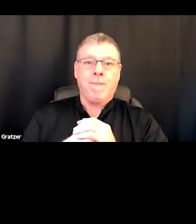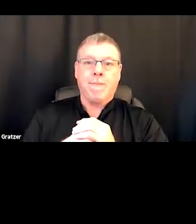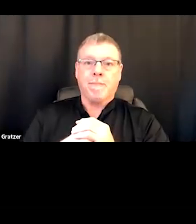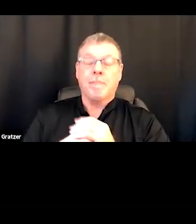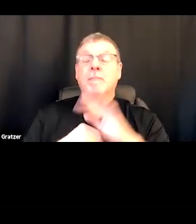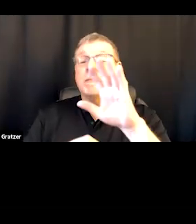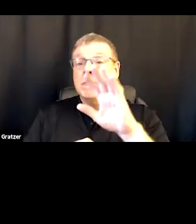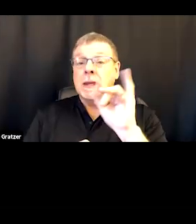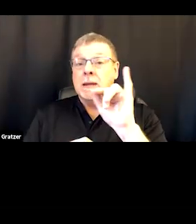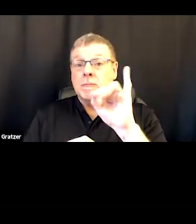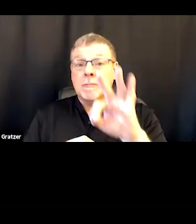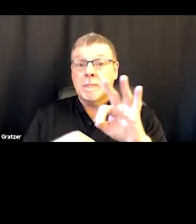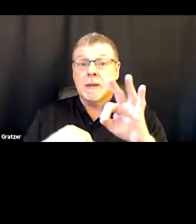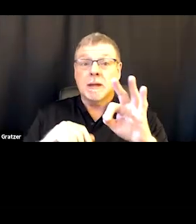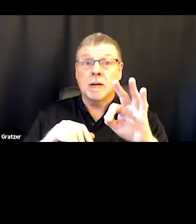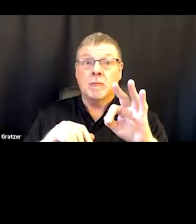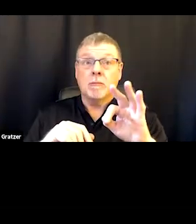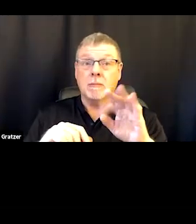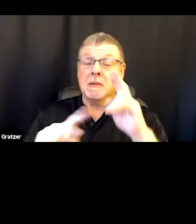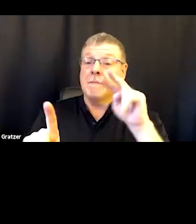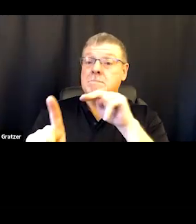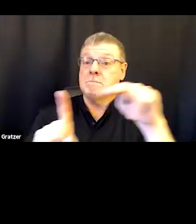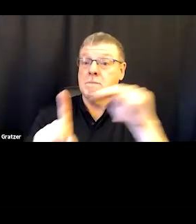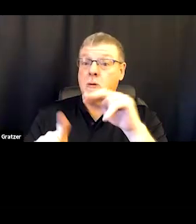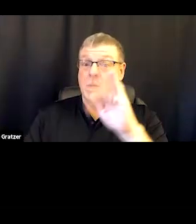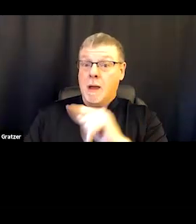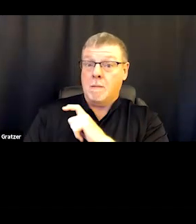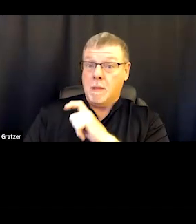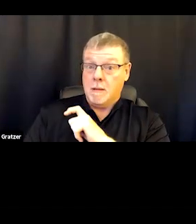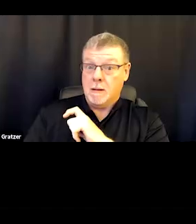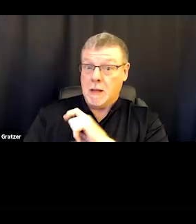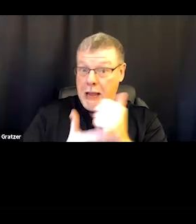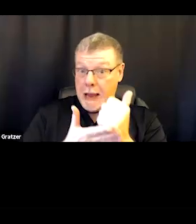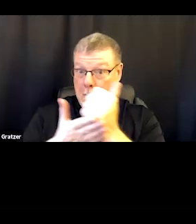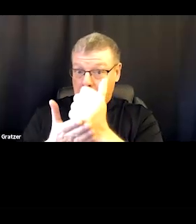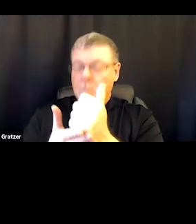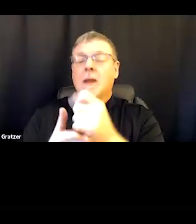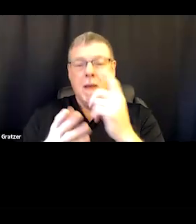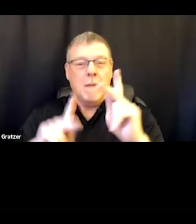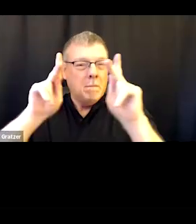We are generally viewed as helpful by police. One of the folks evaluating our department